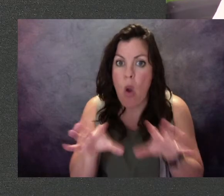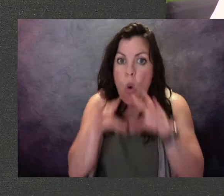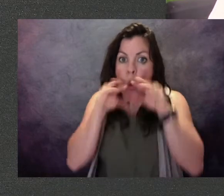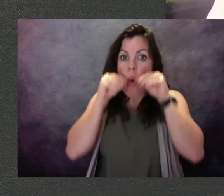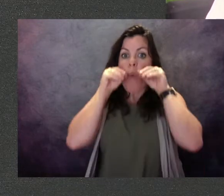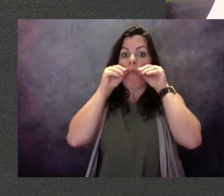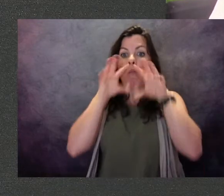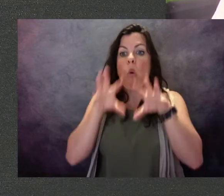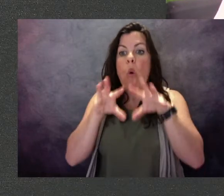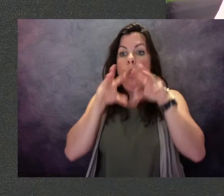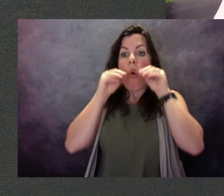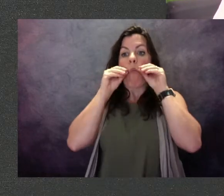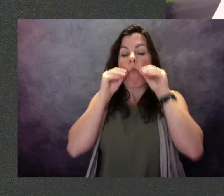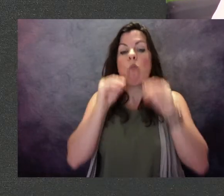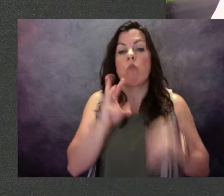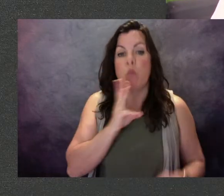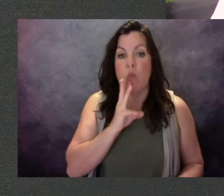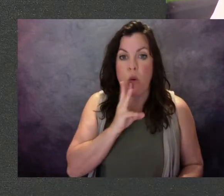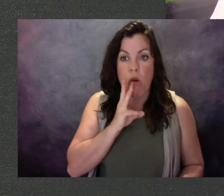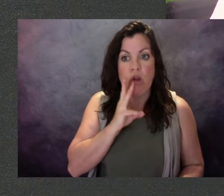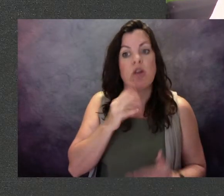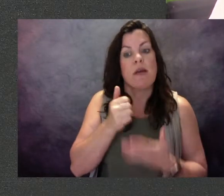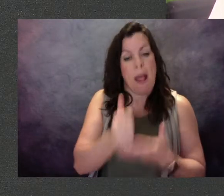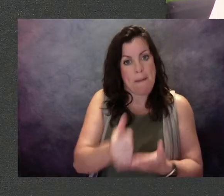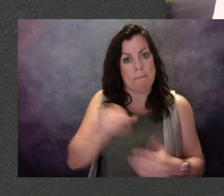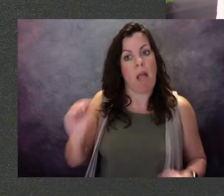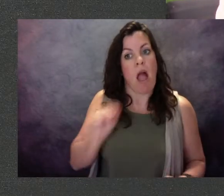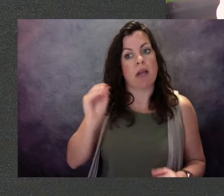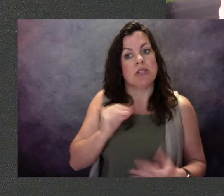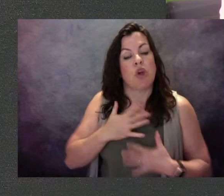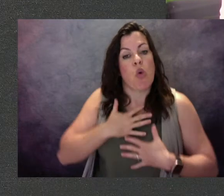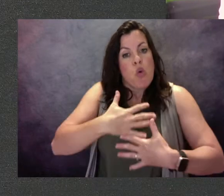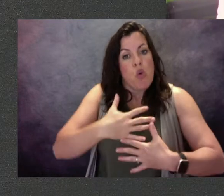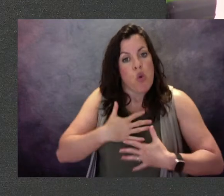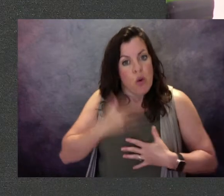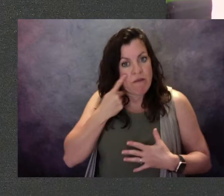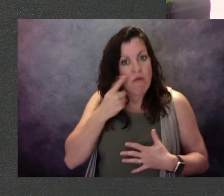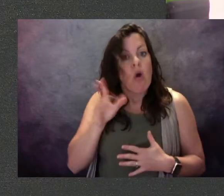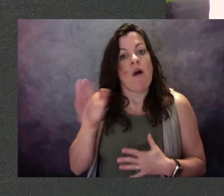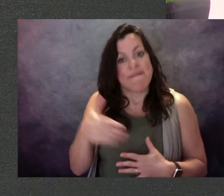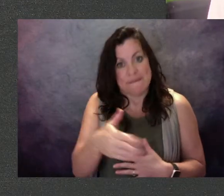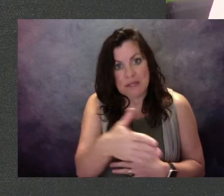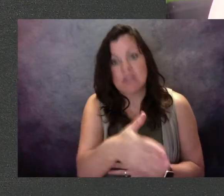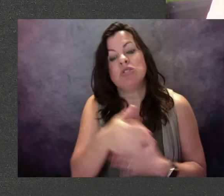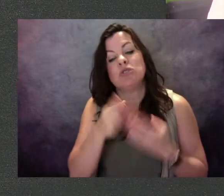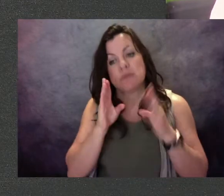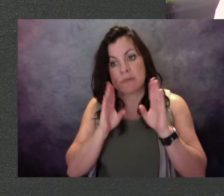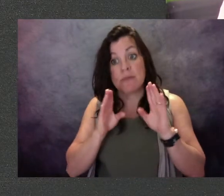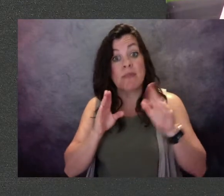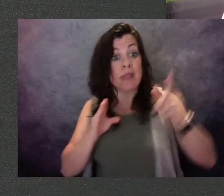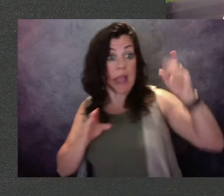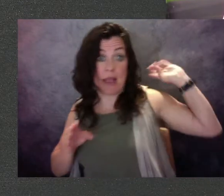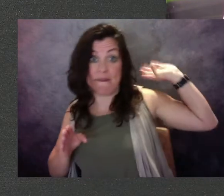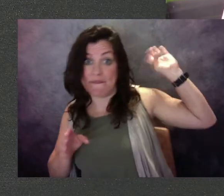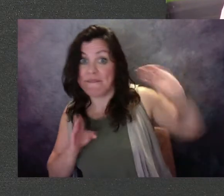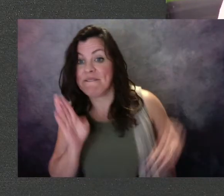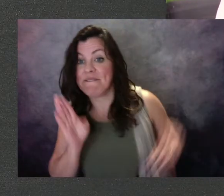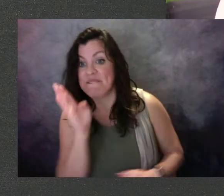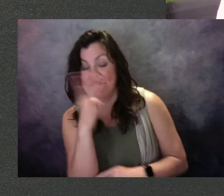out of the water, basically that's how they breathe. These are the fins on top here, they use those to steer as they go